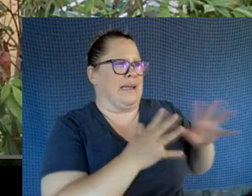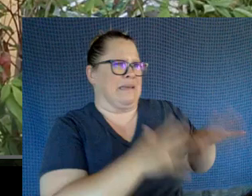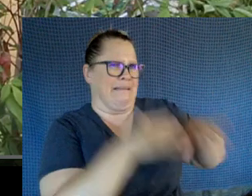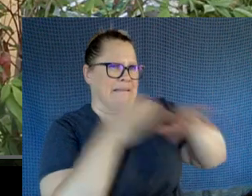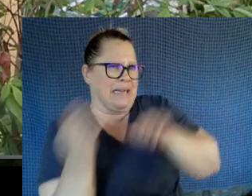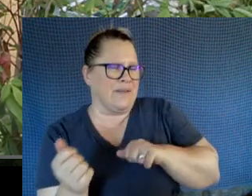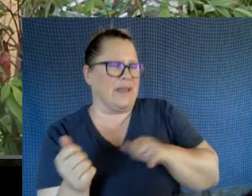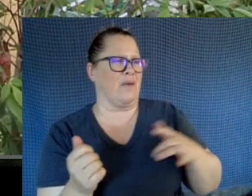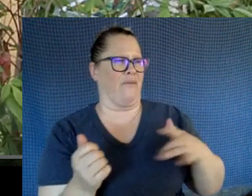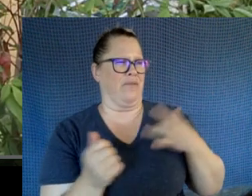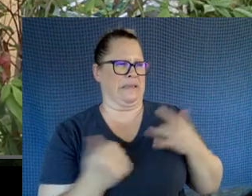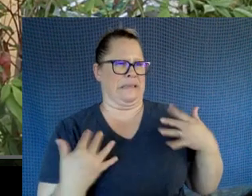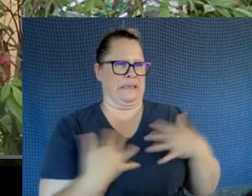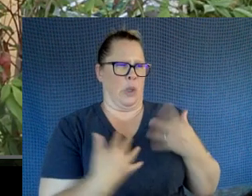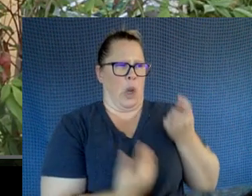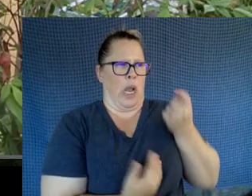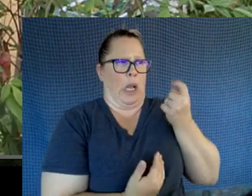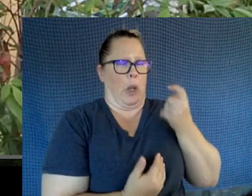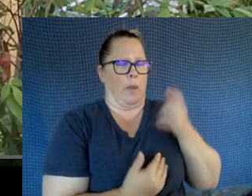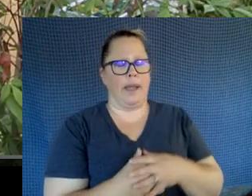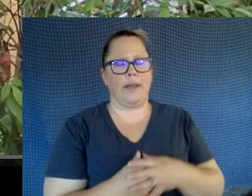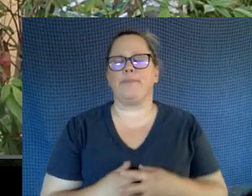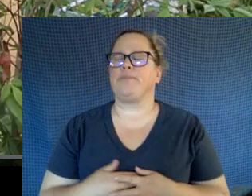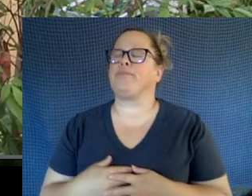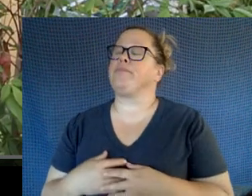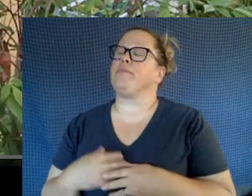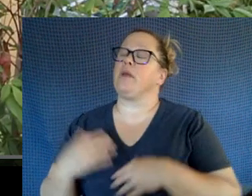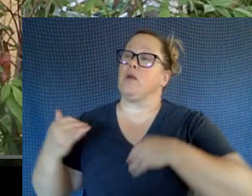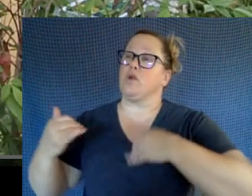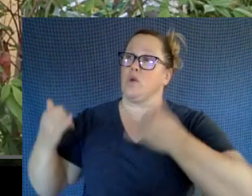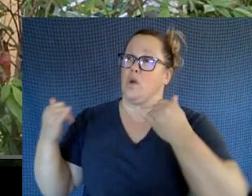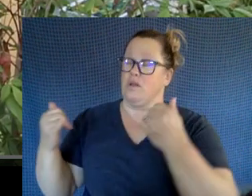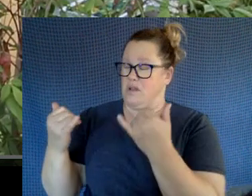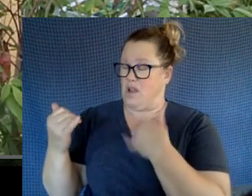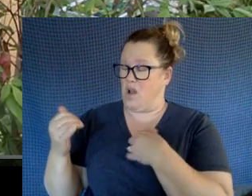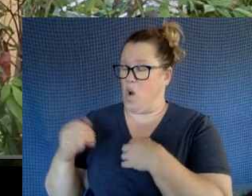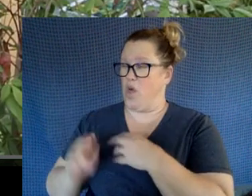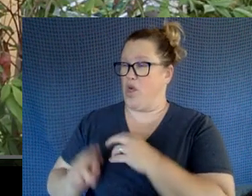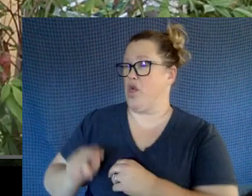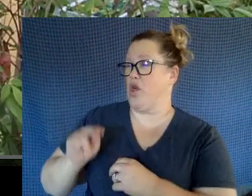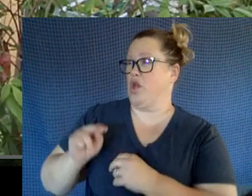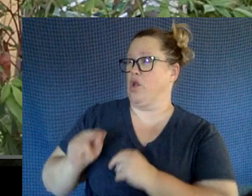little bit scary. From the south to the north many more have gone before me.